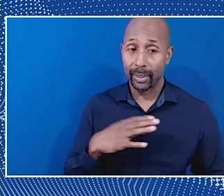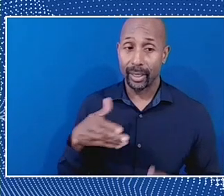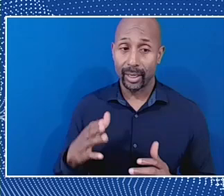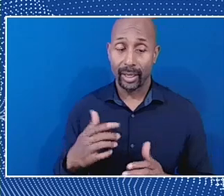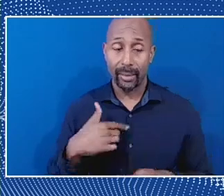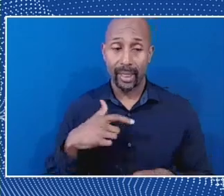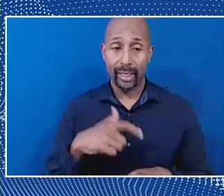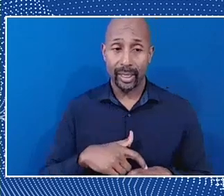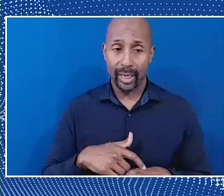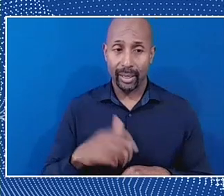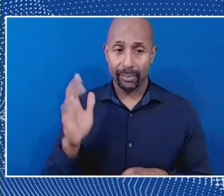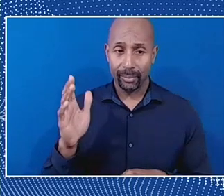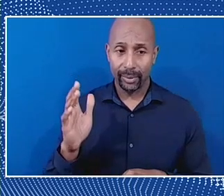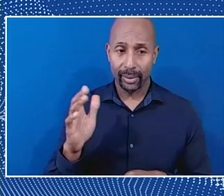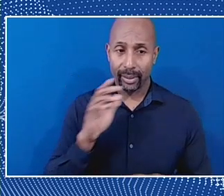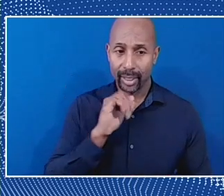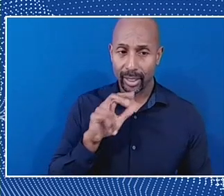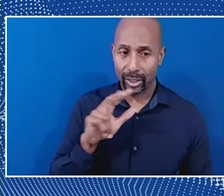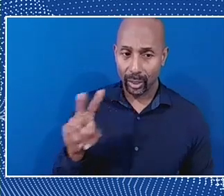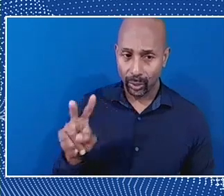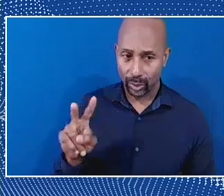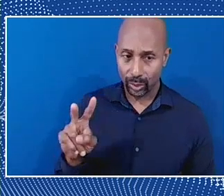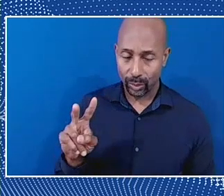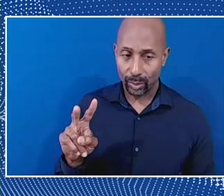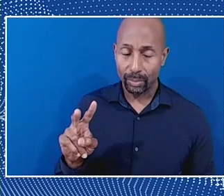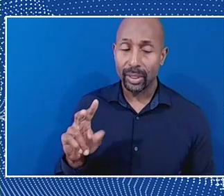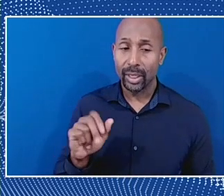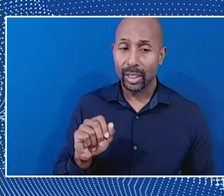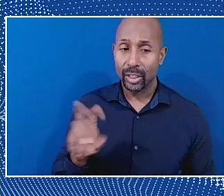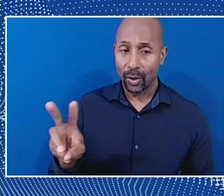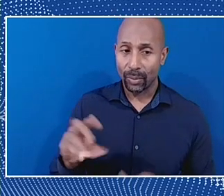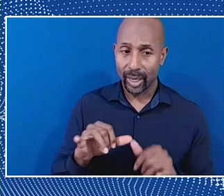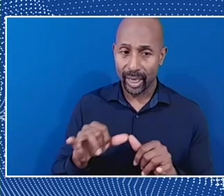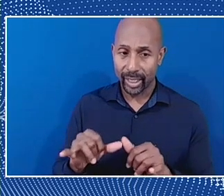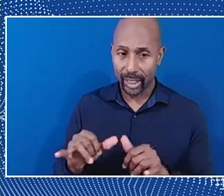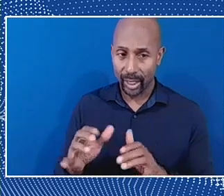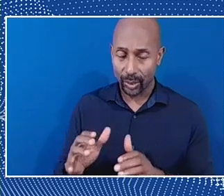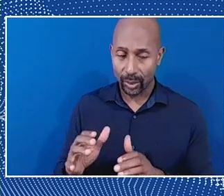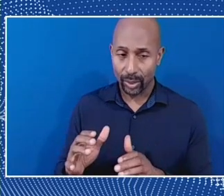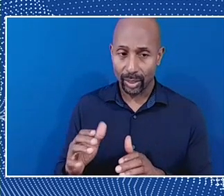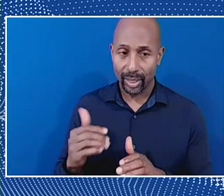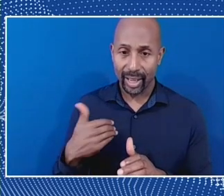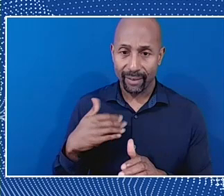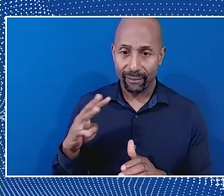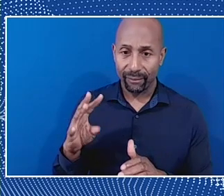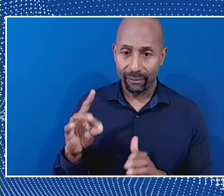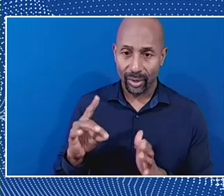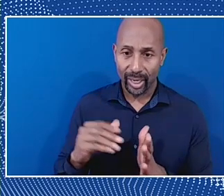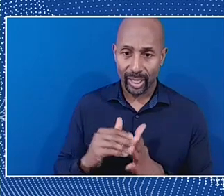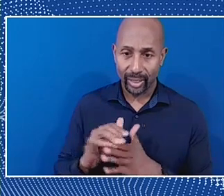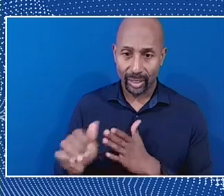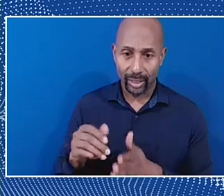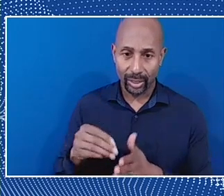I have $48,000 in student loans. I have a chronic medical condition called ankylosing spondylitis, which slowly fuses